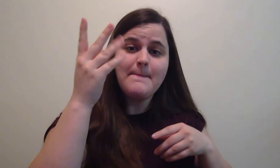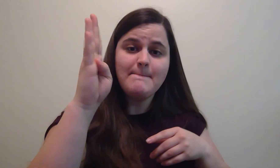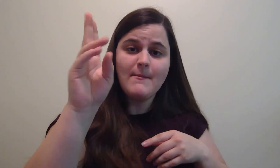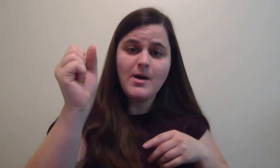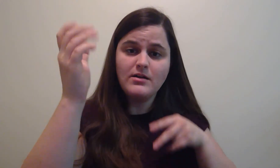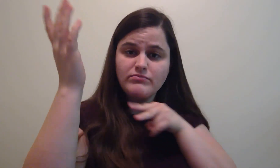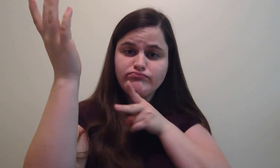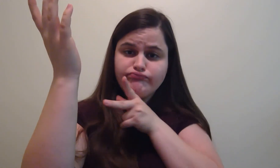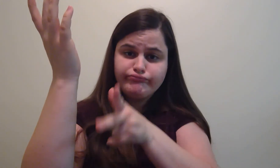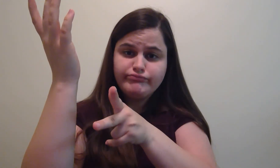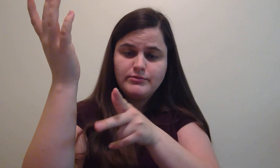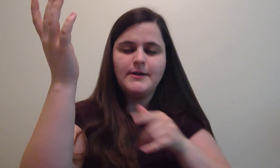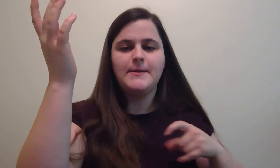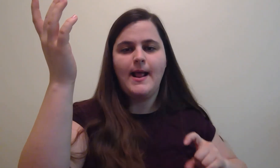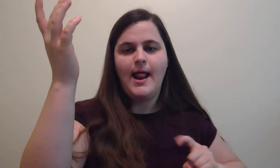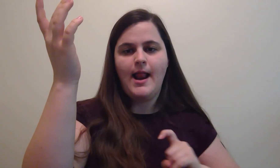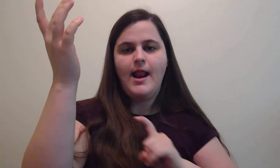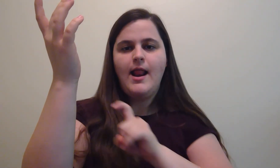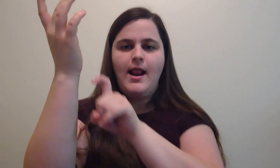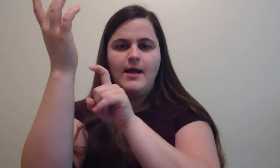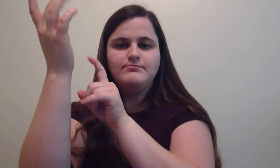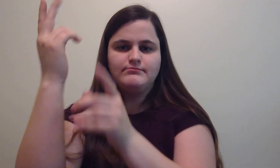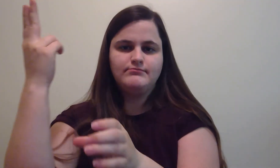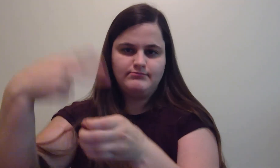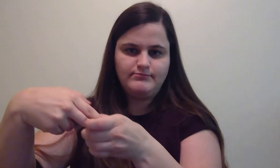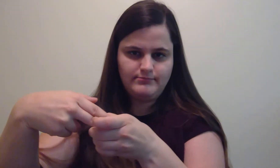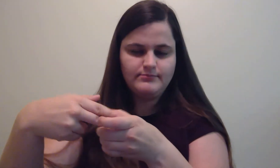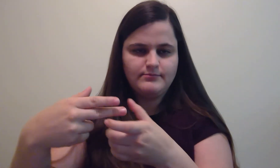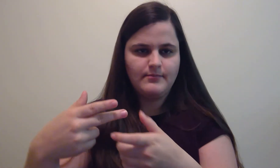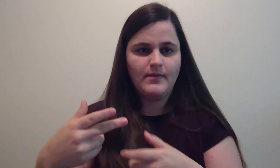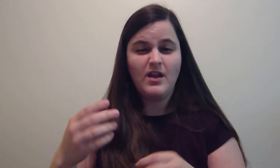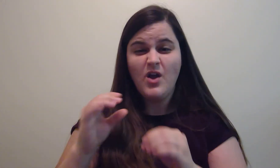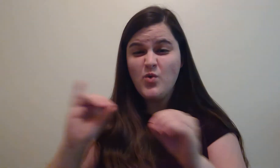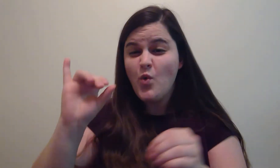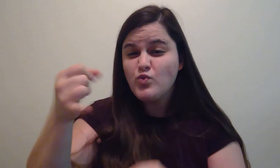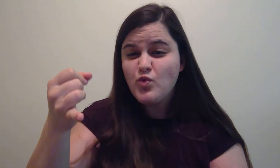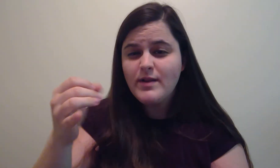when I see the bus pull up, I truck up the hill and get on board.